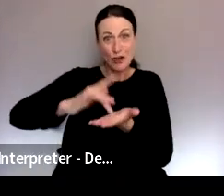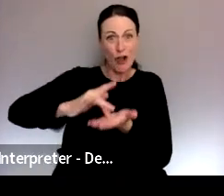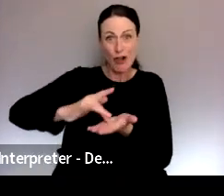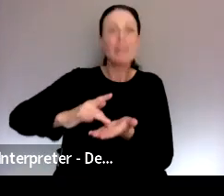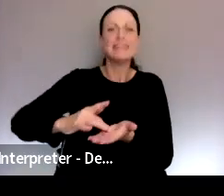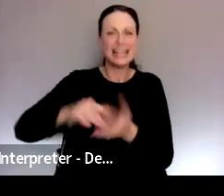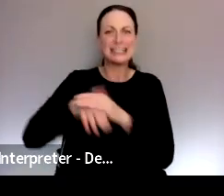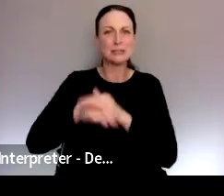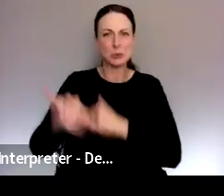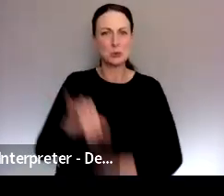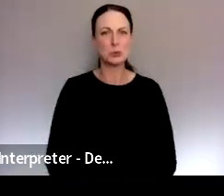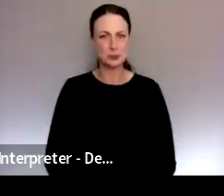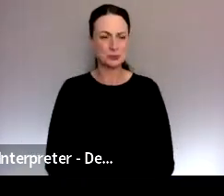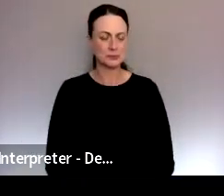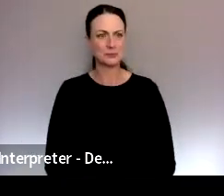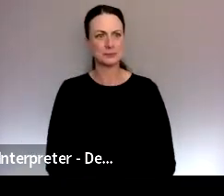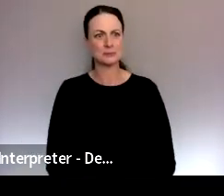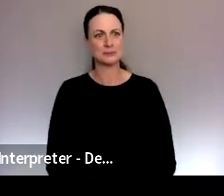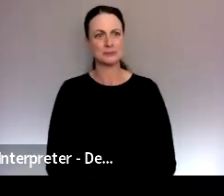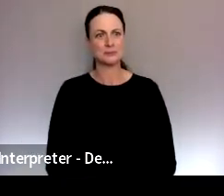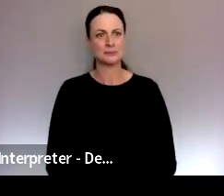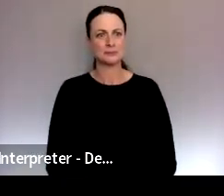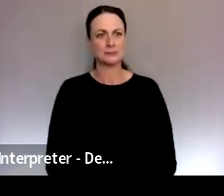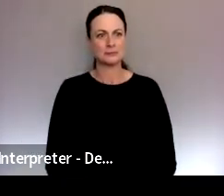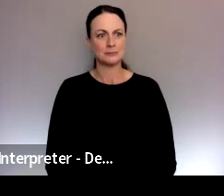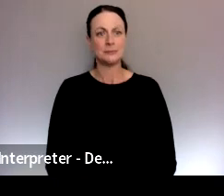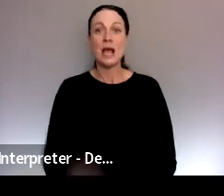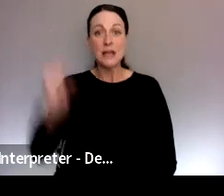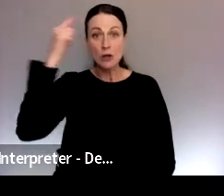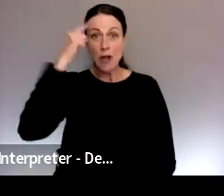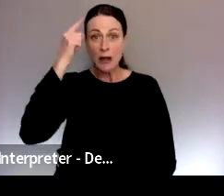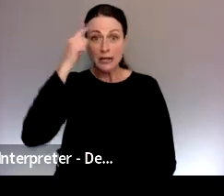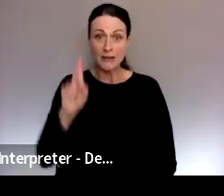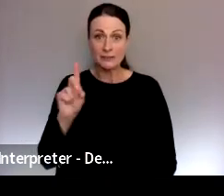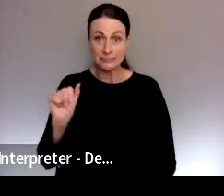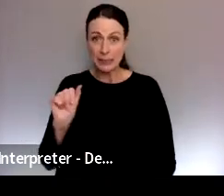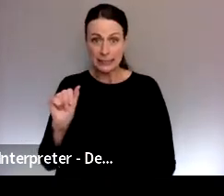is part of the accessibility as well. For users with cognitive disabilities,